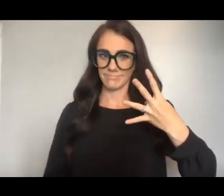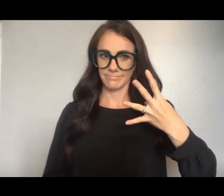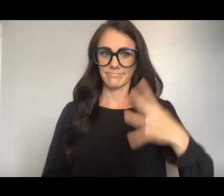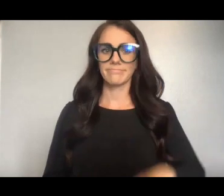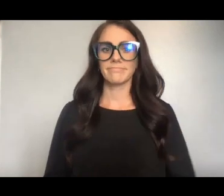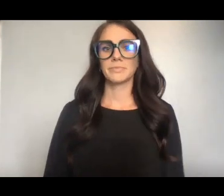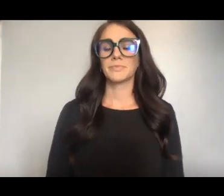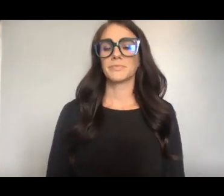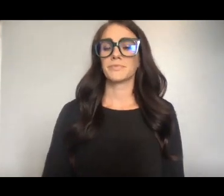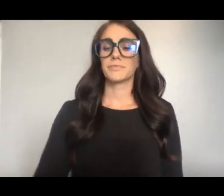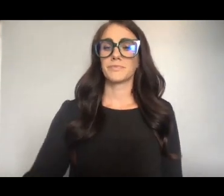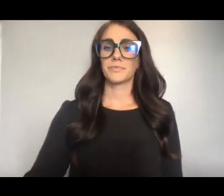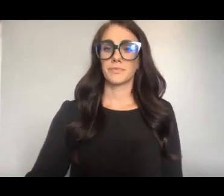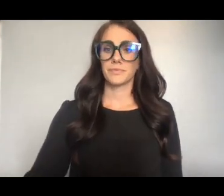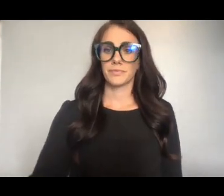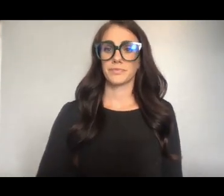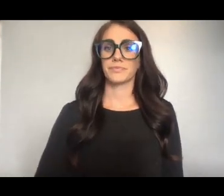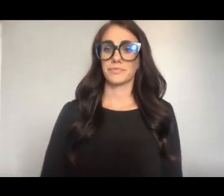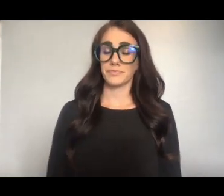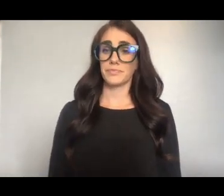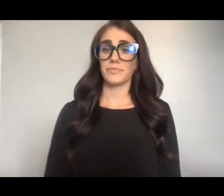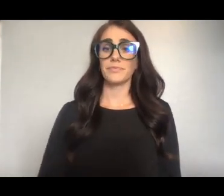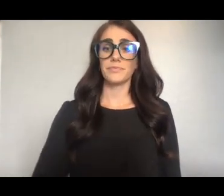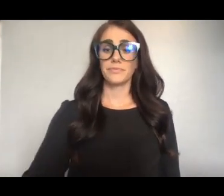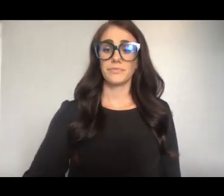start index to pinky.